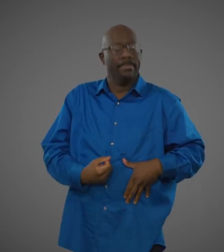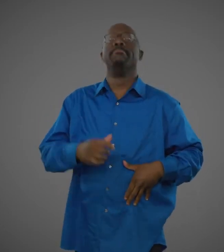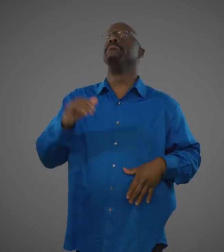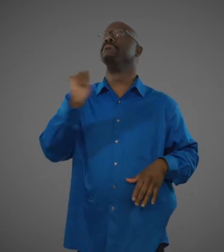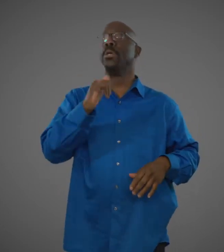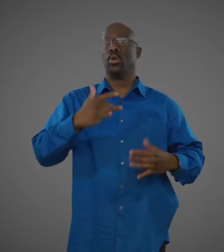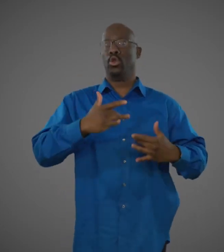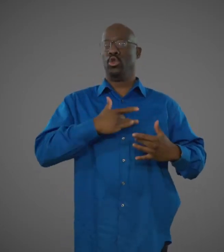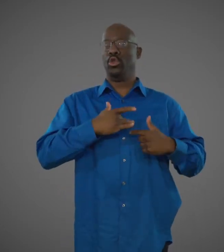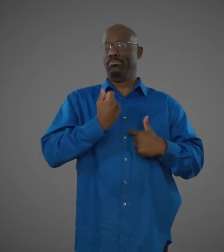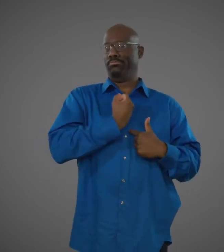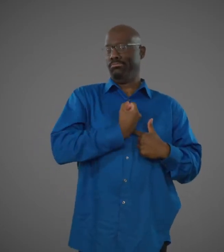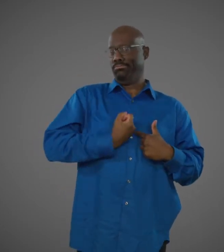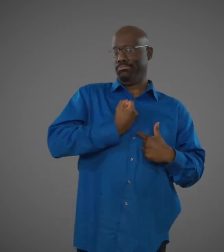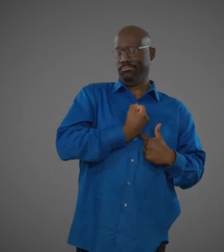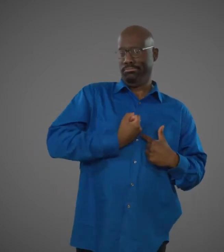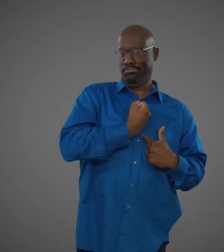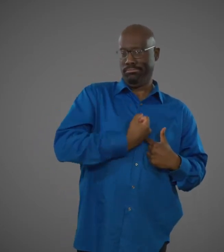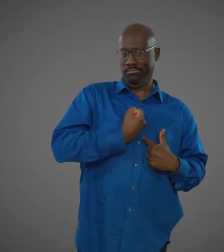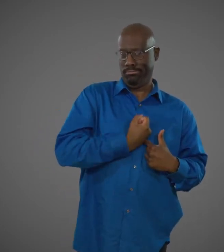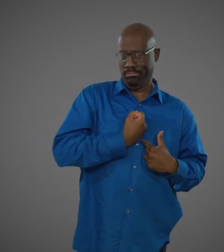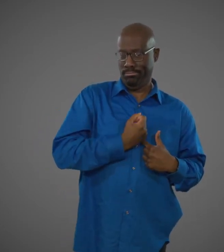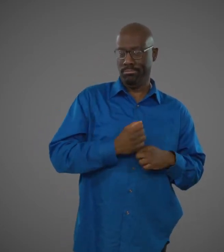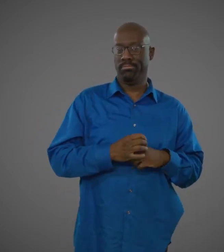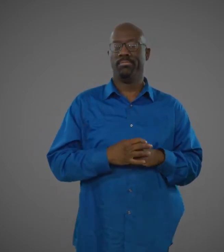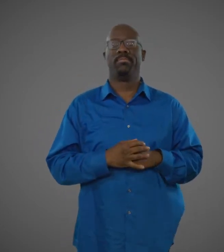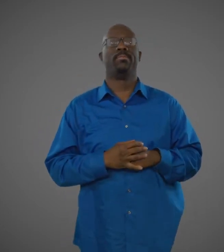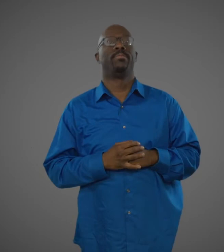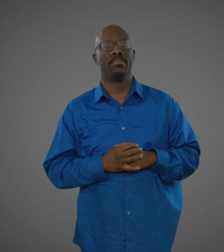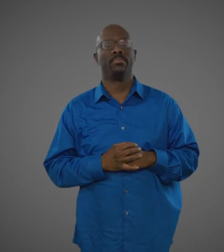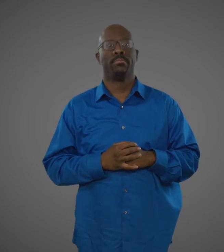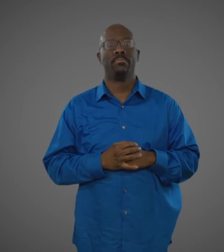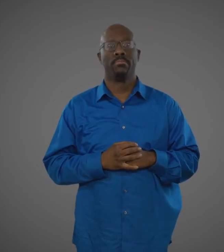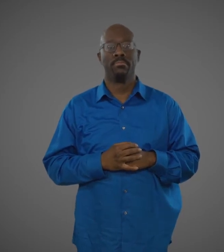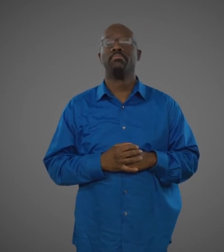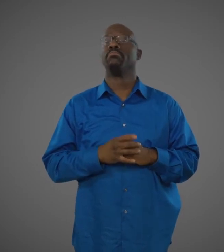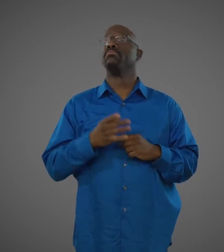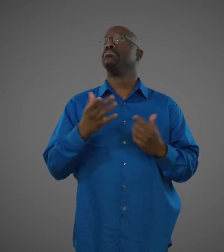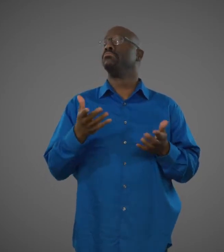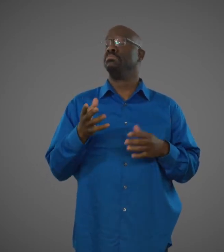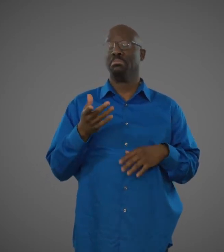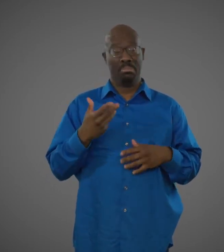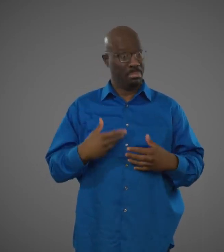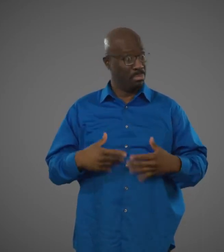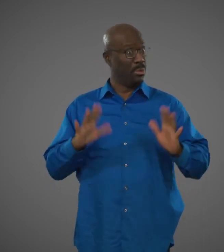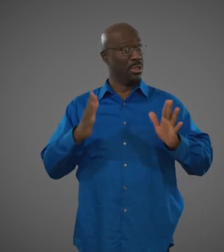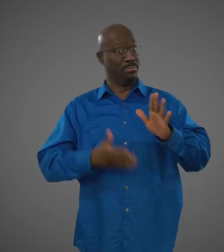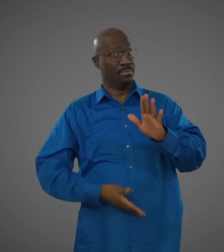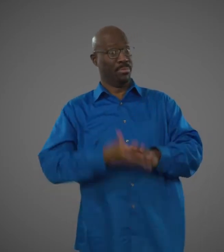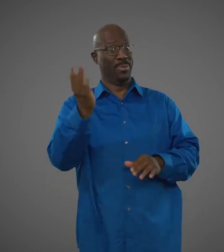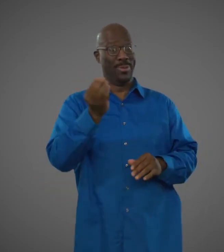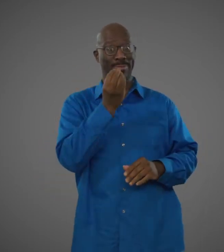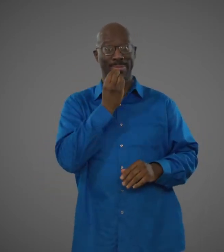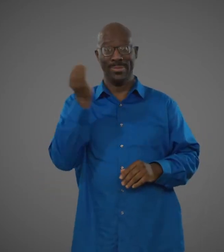of babies before they're born - can also be used to see what your heart looks like. You may be released to go home after your examination,